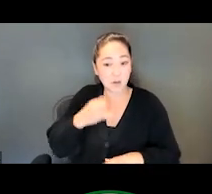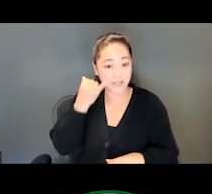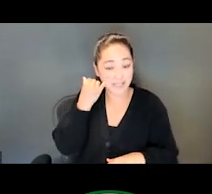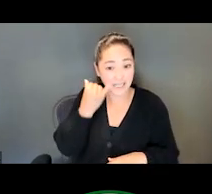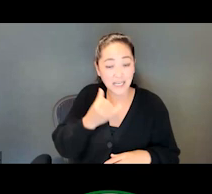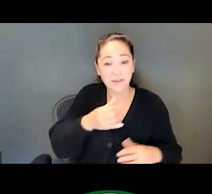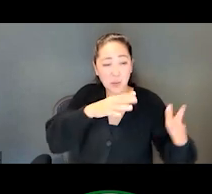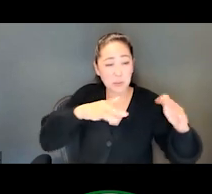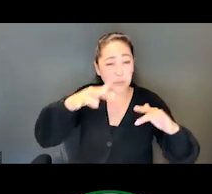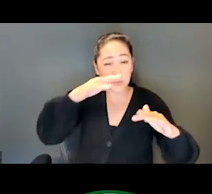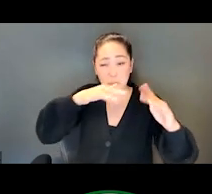the park then becomes a safe.